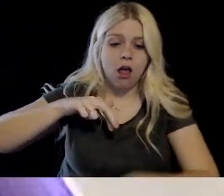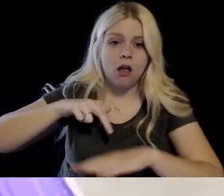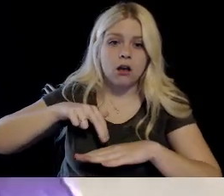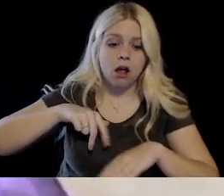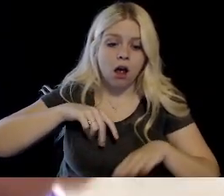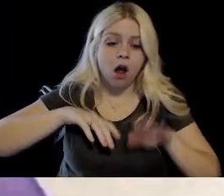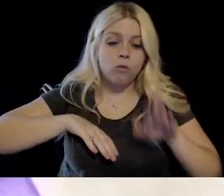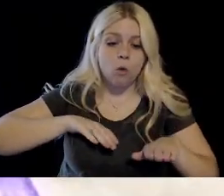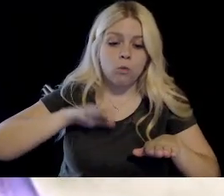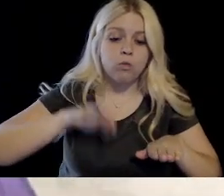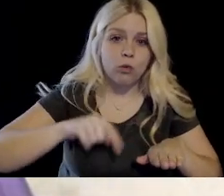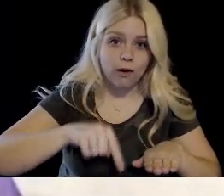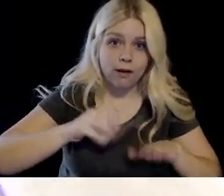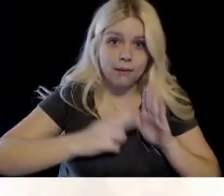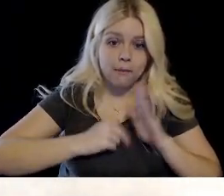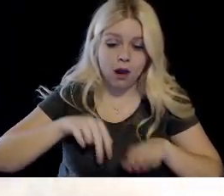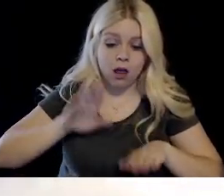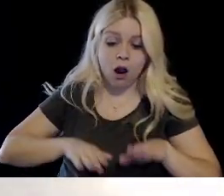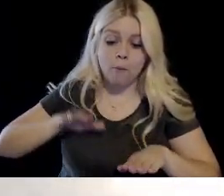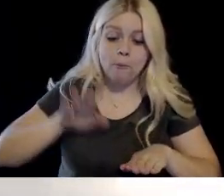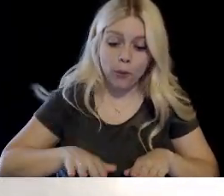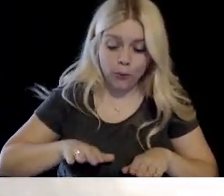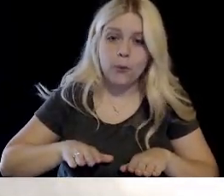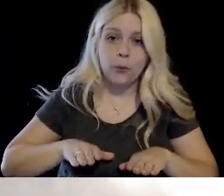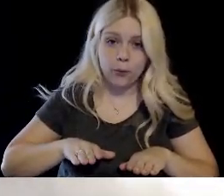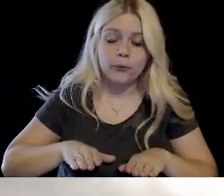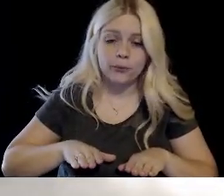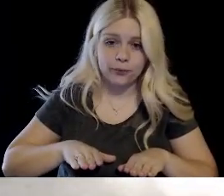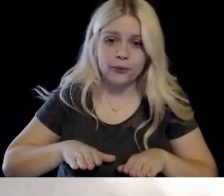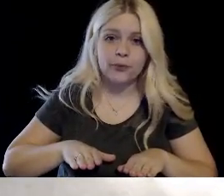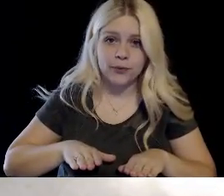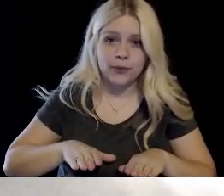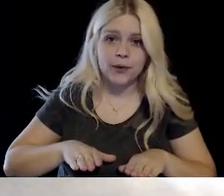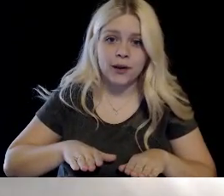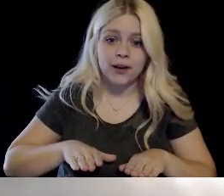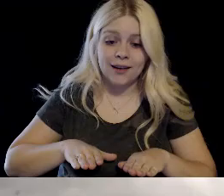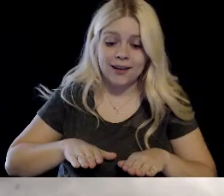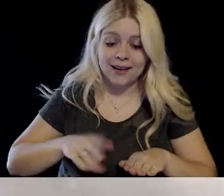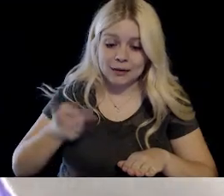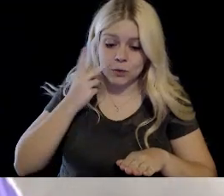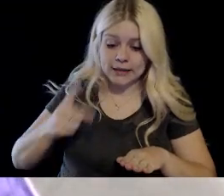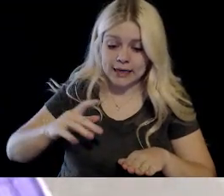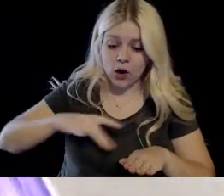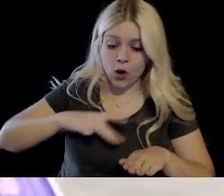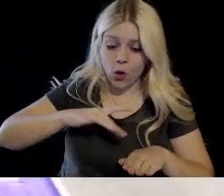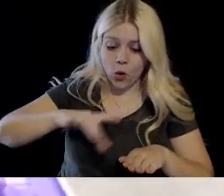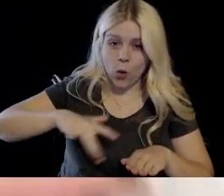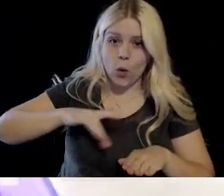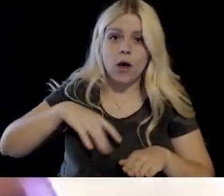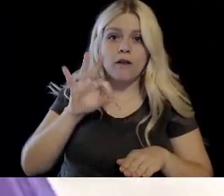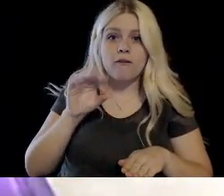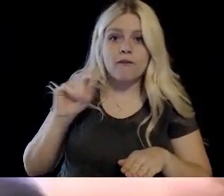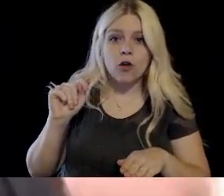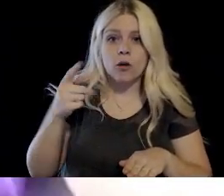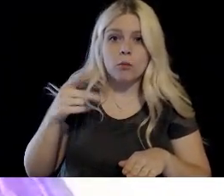on this and leave a footprint behind. So, we're basically finger painting with Grizzly